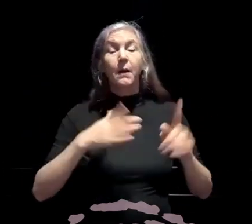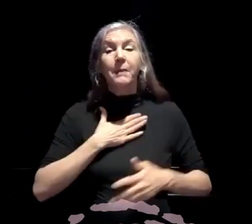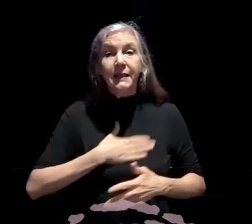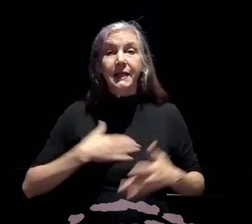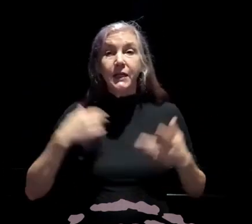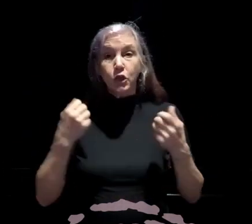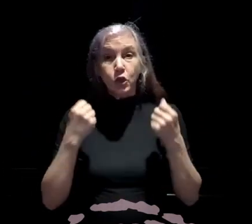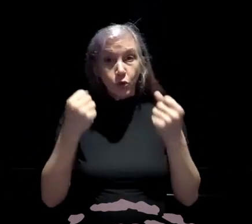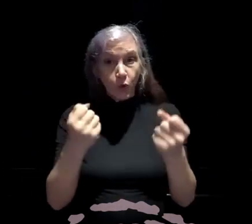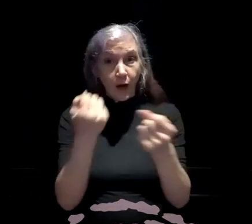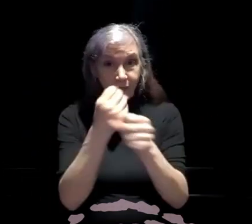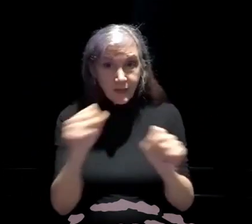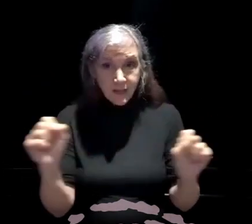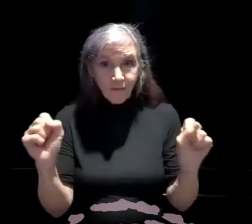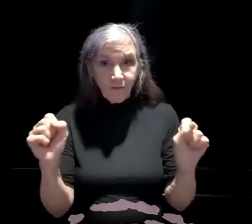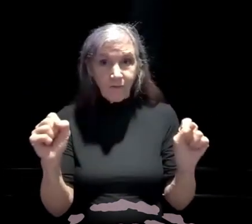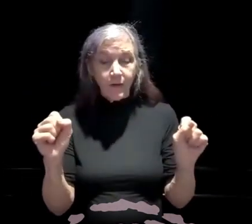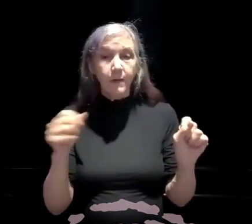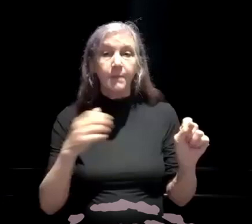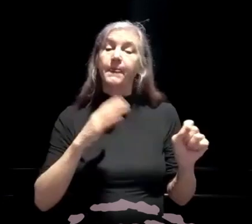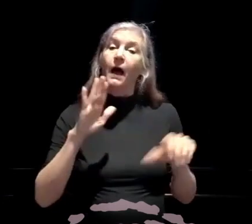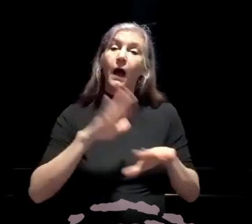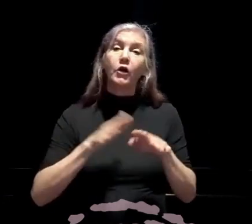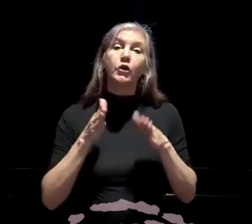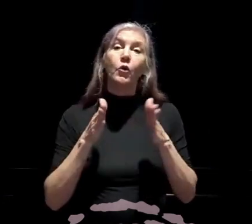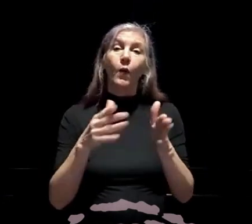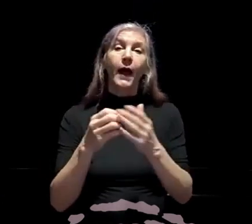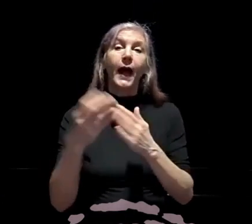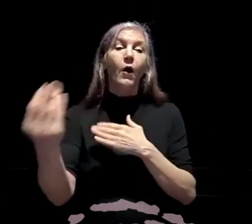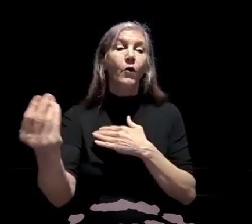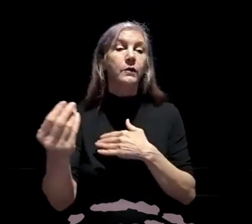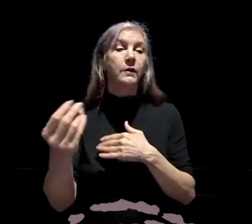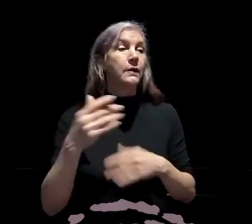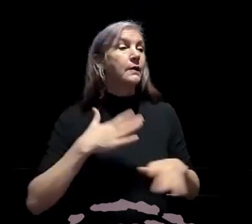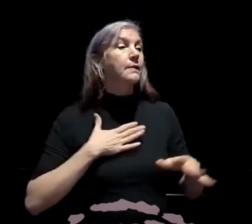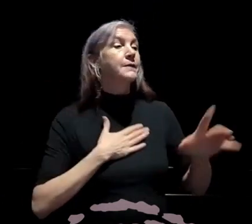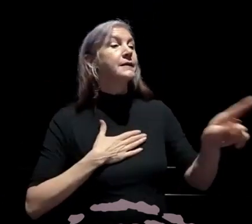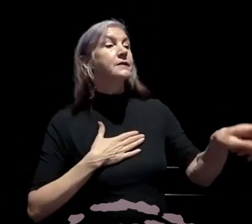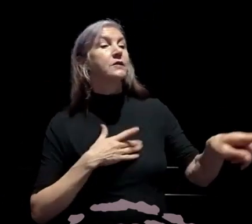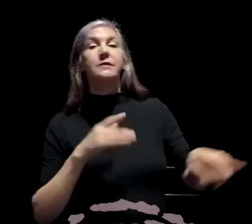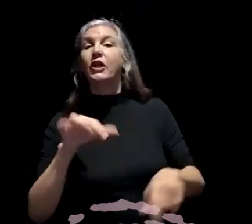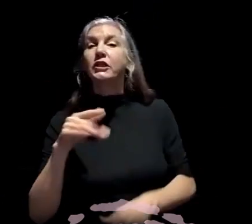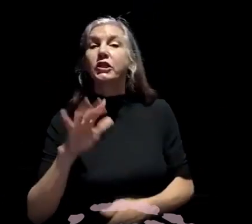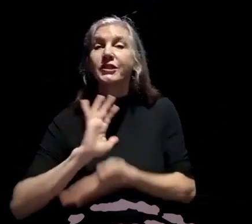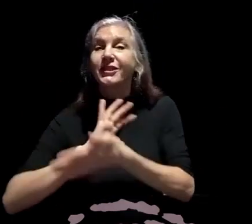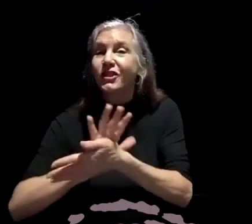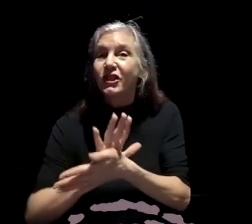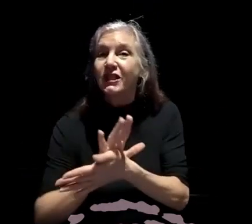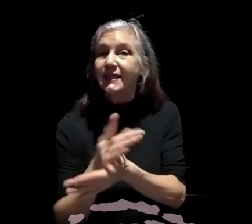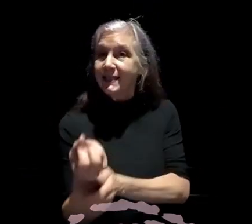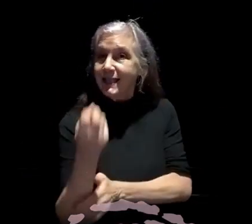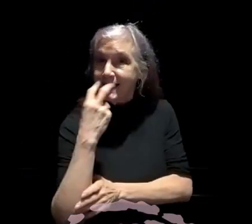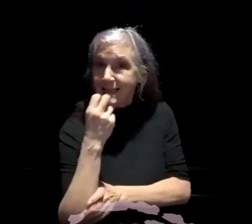Please get home safe on your way out. Please do not be shy. By the cheese and the other koutamots.